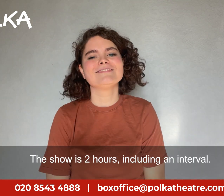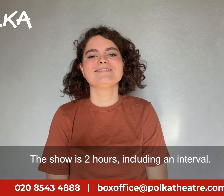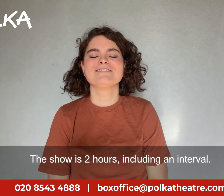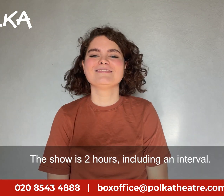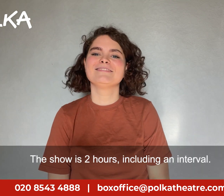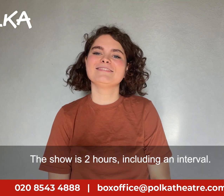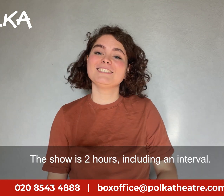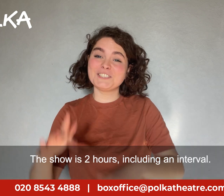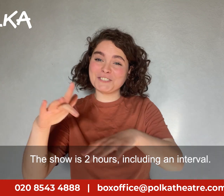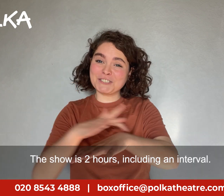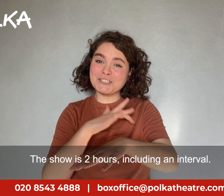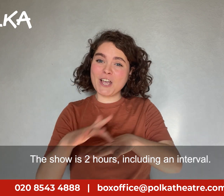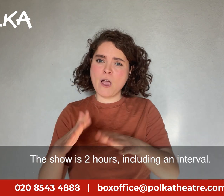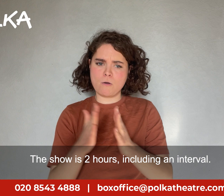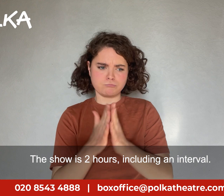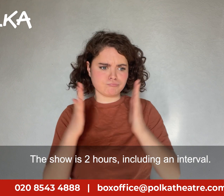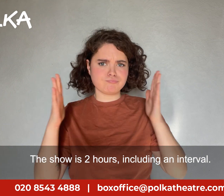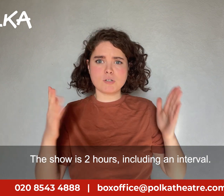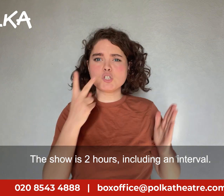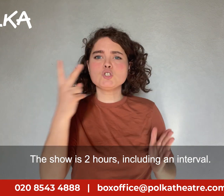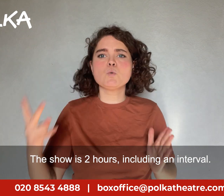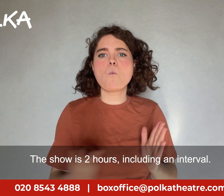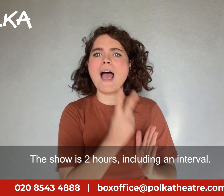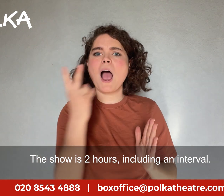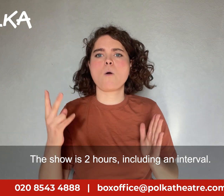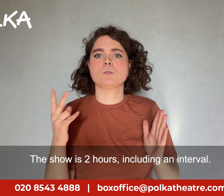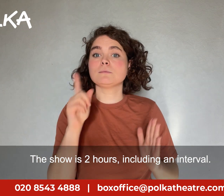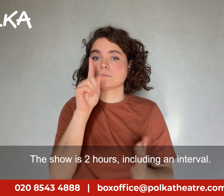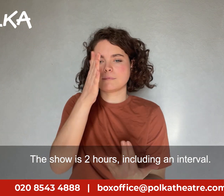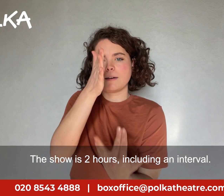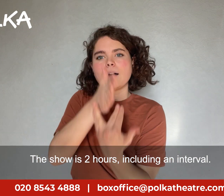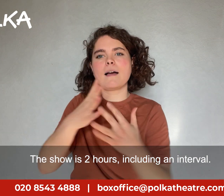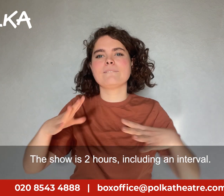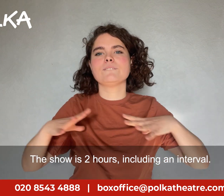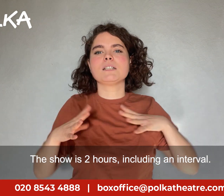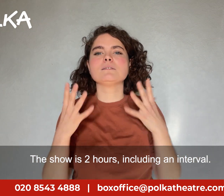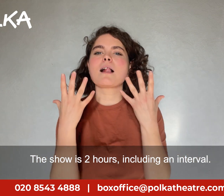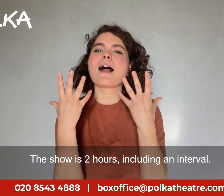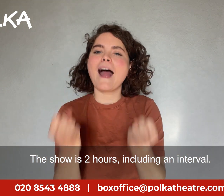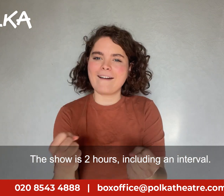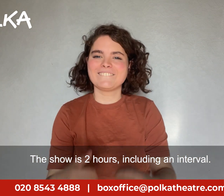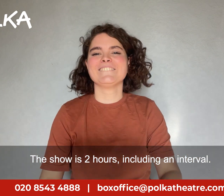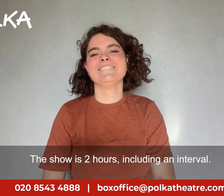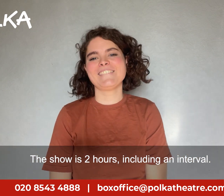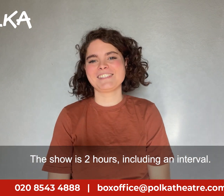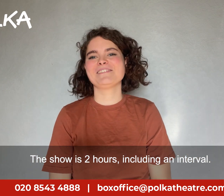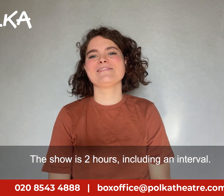The show is 2 hours, including an interval